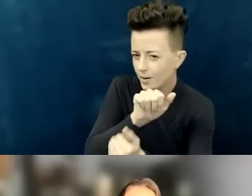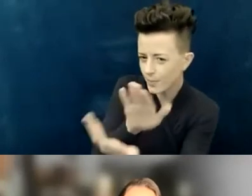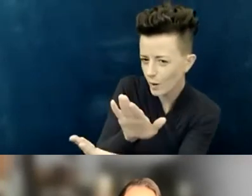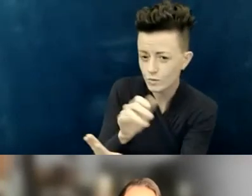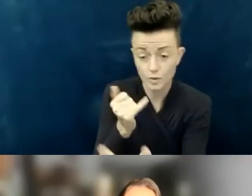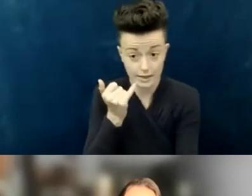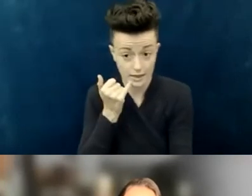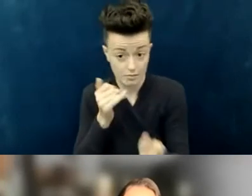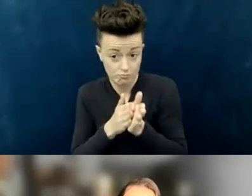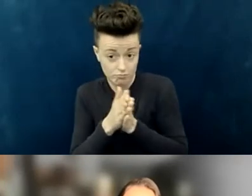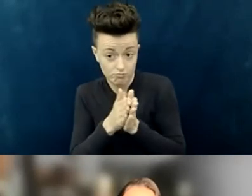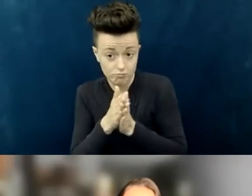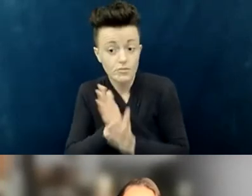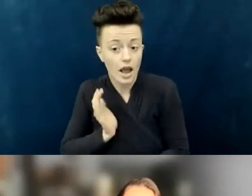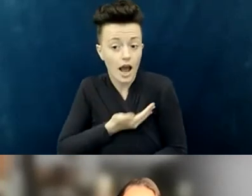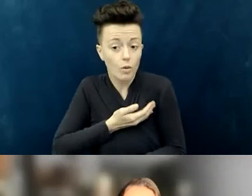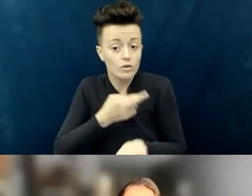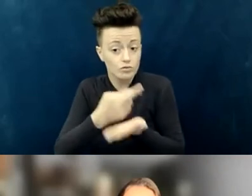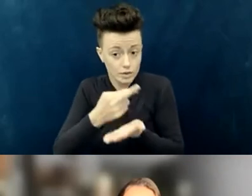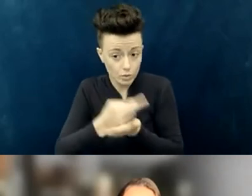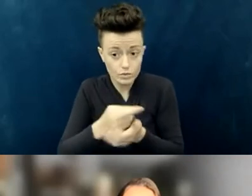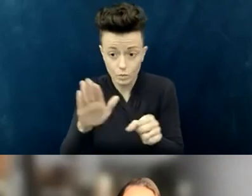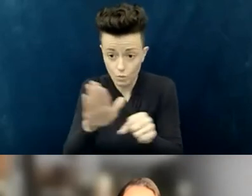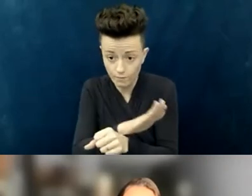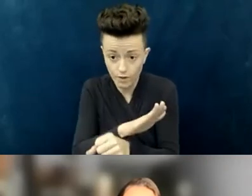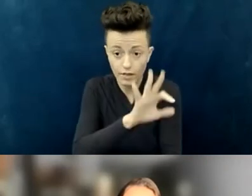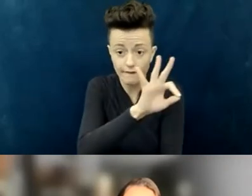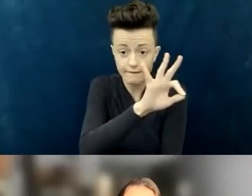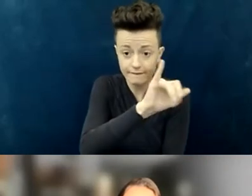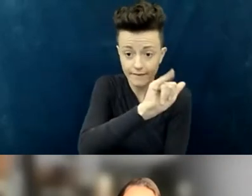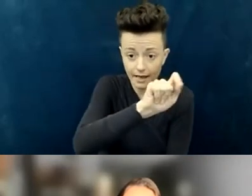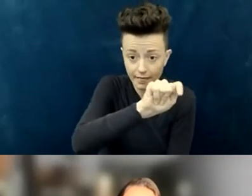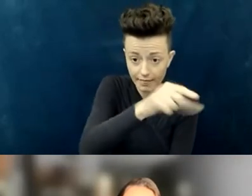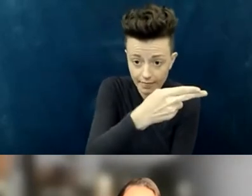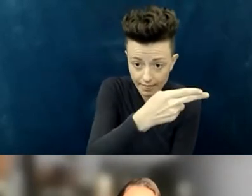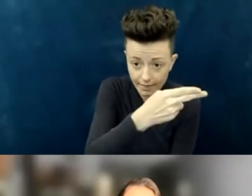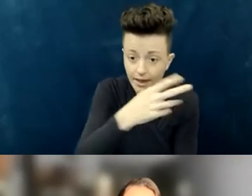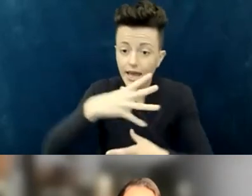The resource is all one word: FaithInclusionNetwork.org.